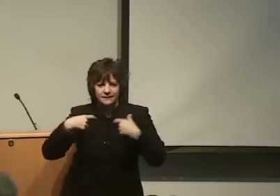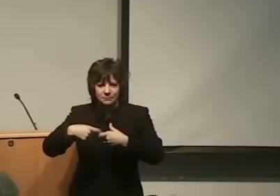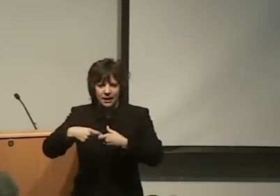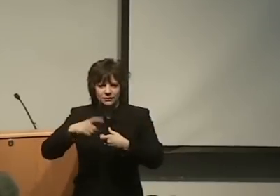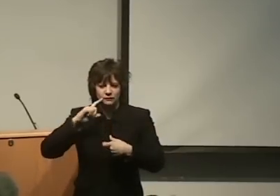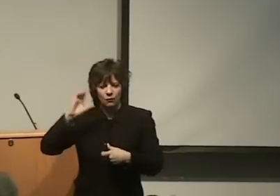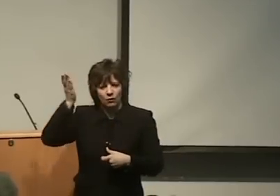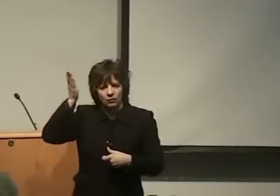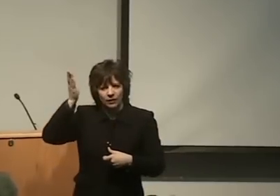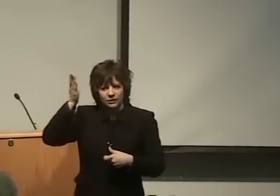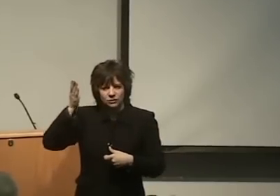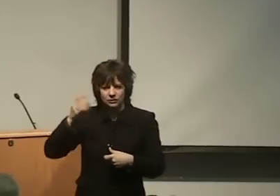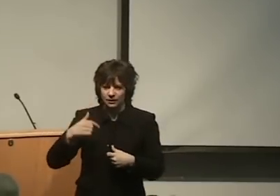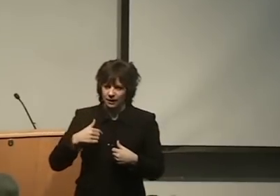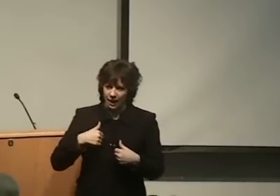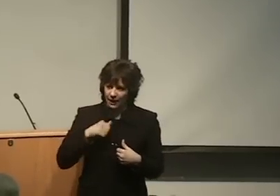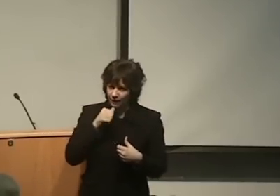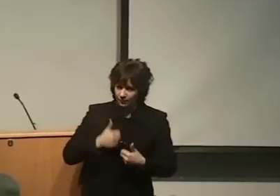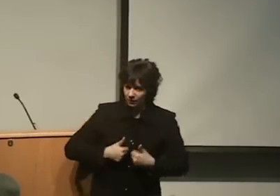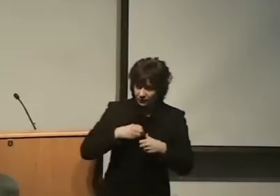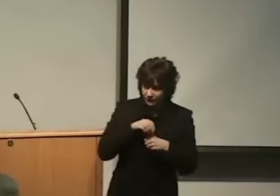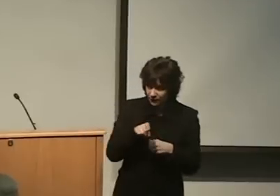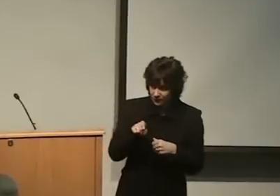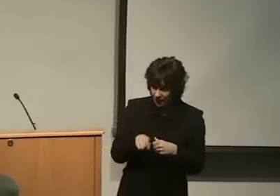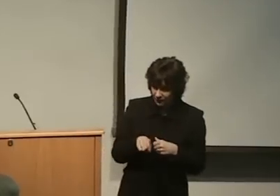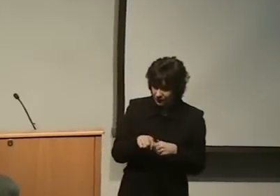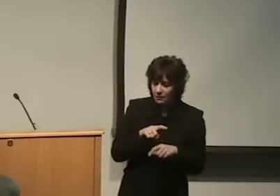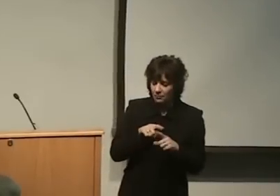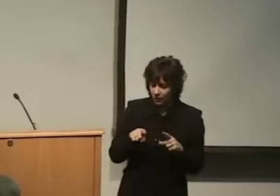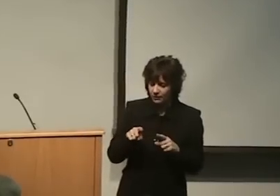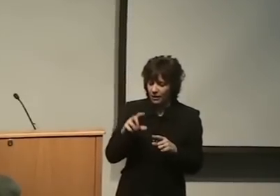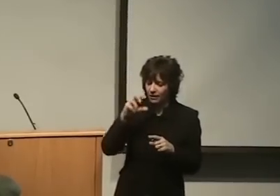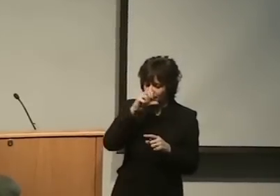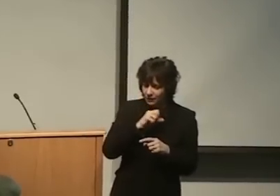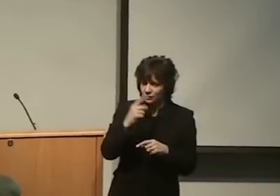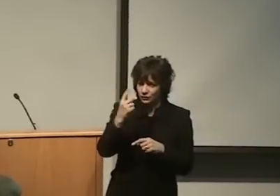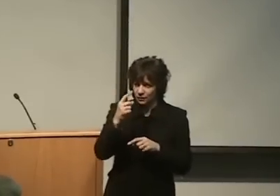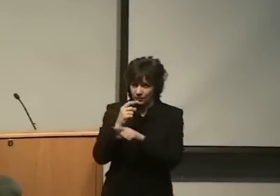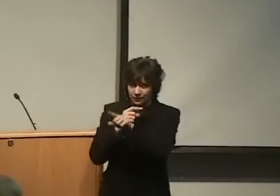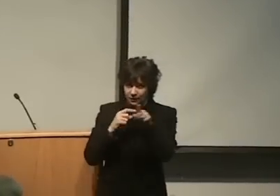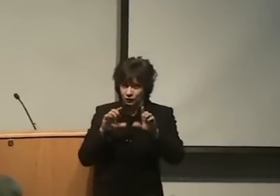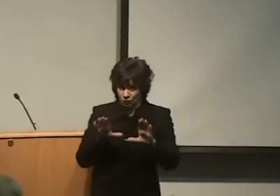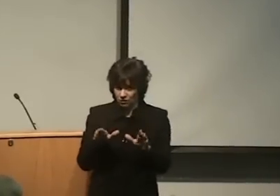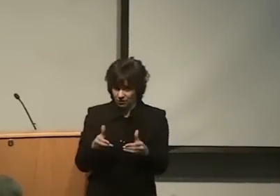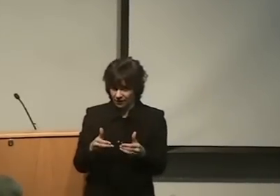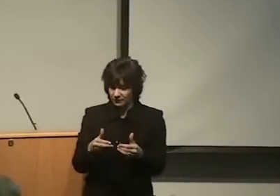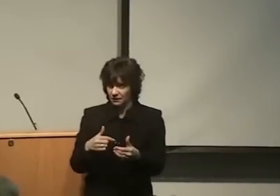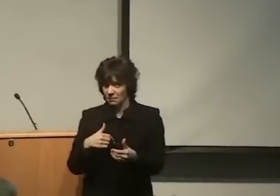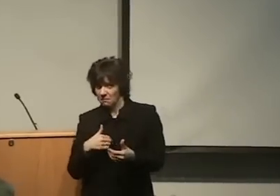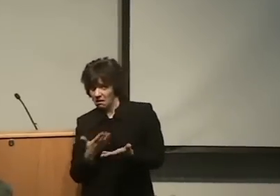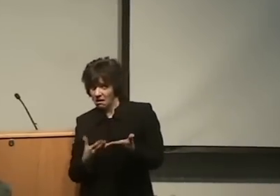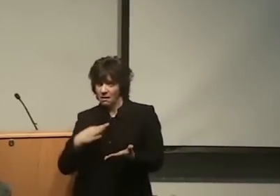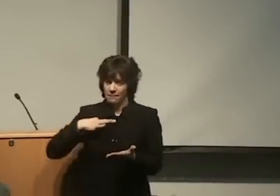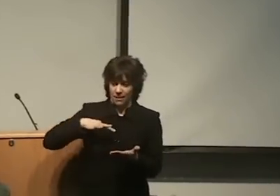Now, I know I'm not in Texas anymore, but my guess is there's somebody in your classes who might benefit from their first exposure